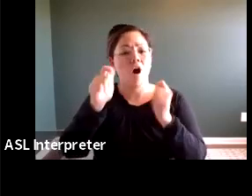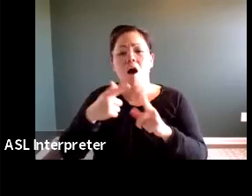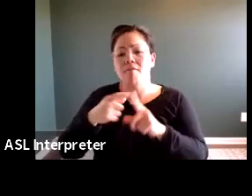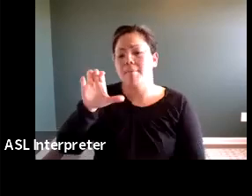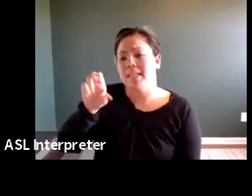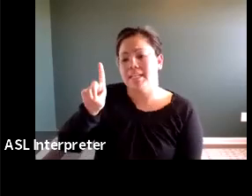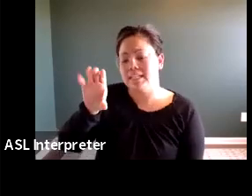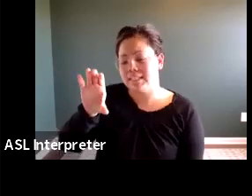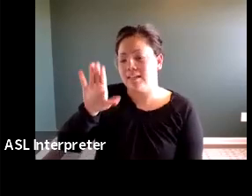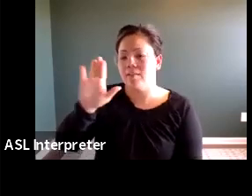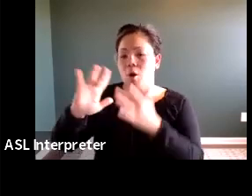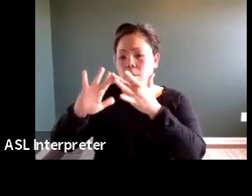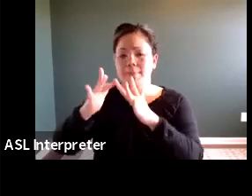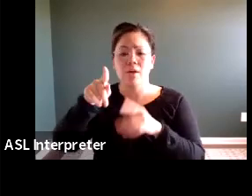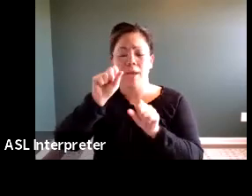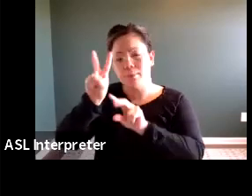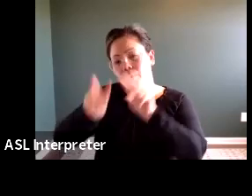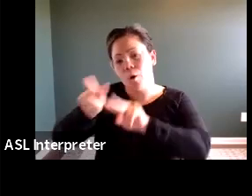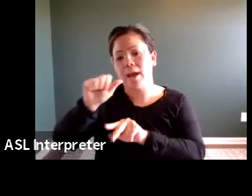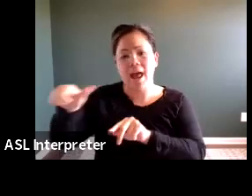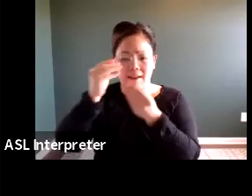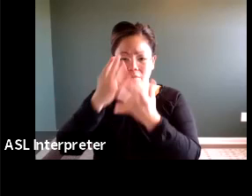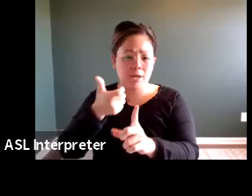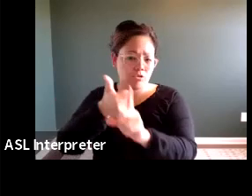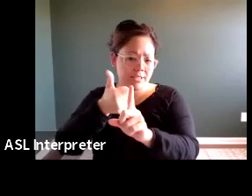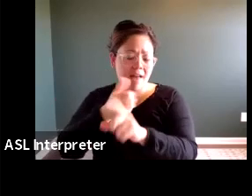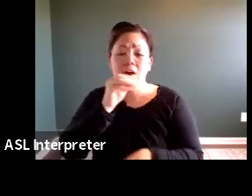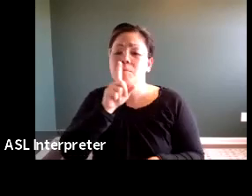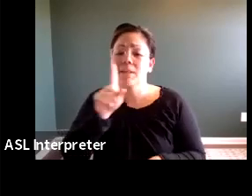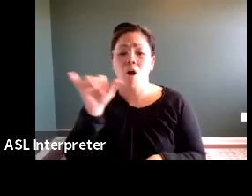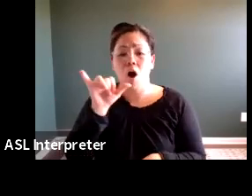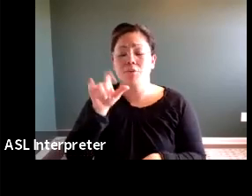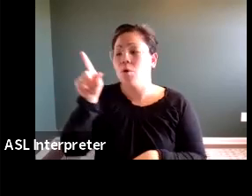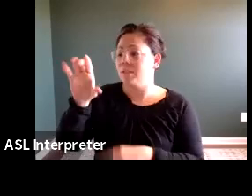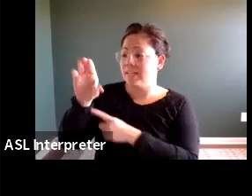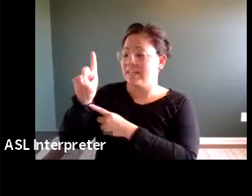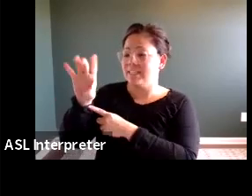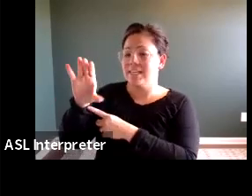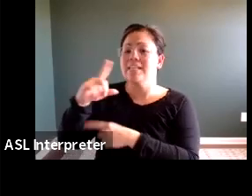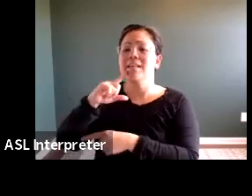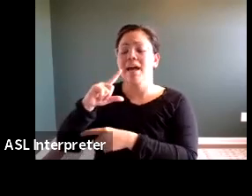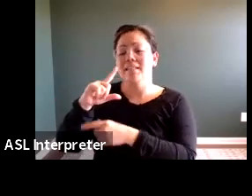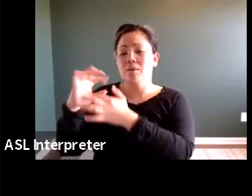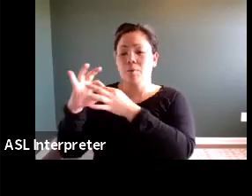if you wanna go there and pull any of this for yourself. And they also say that they believe that the relationship of both me and you